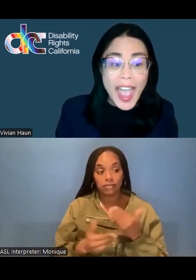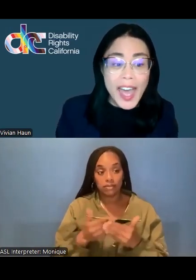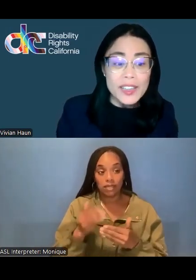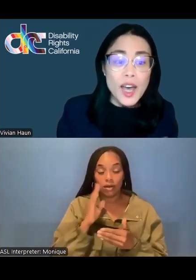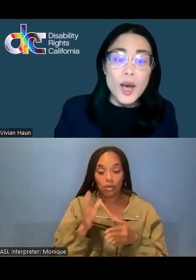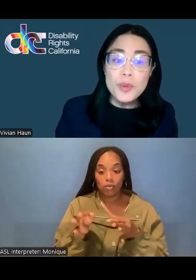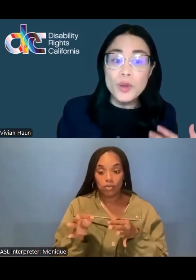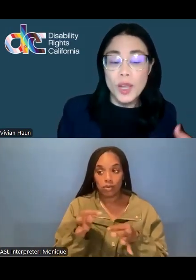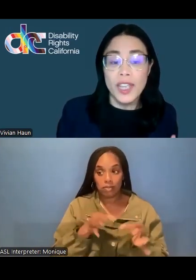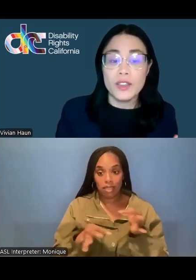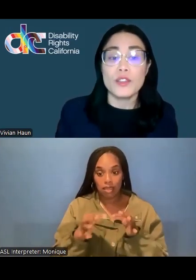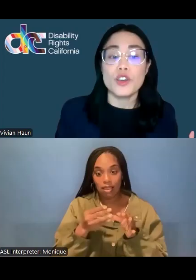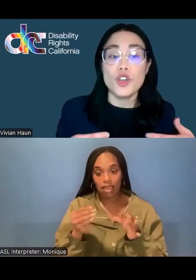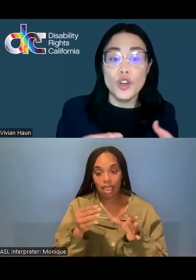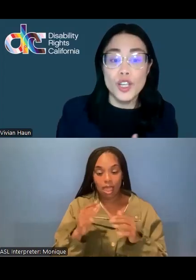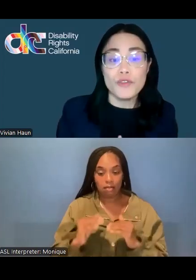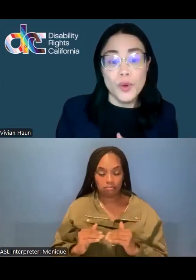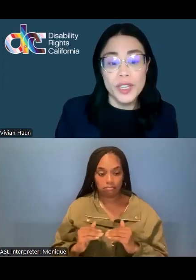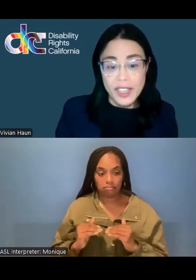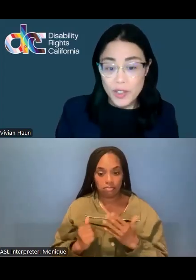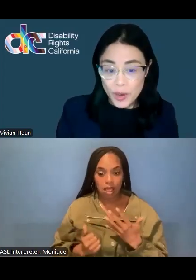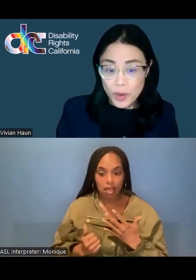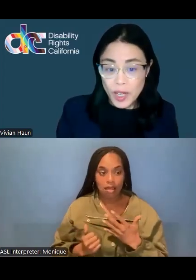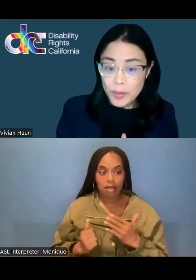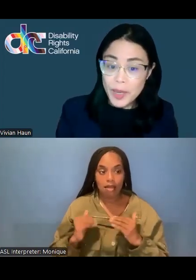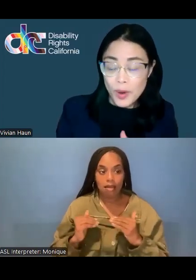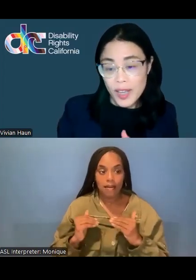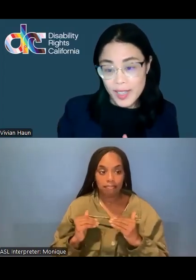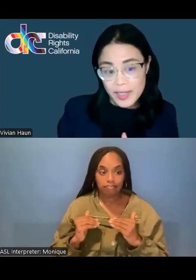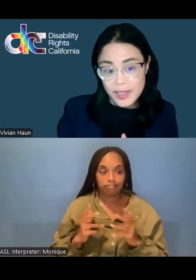and upgrade the current 4731 complaint process.